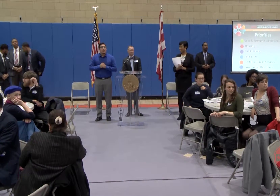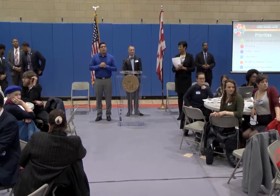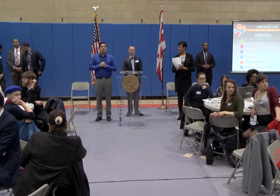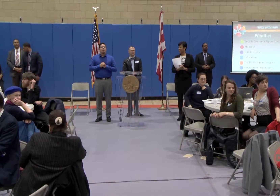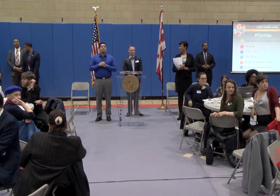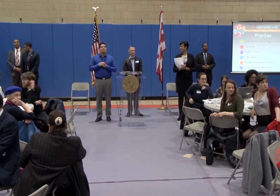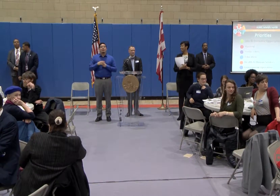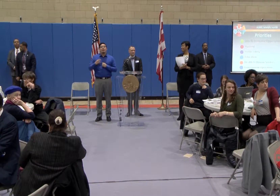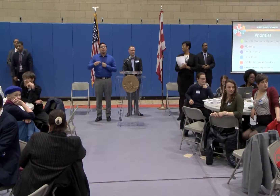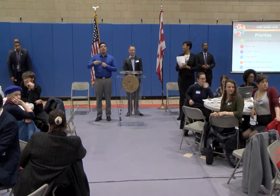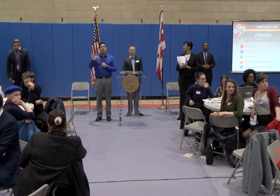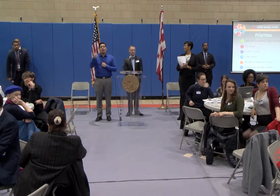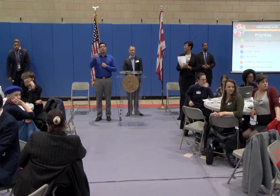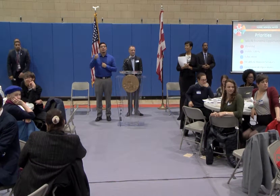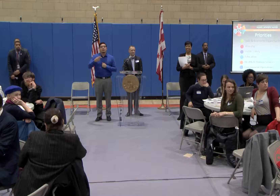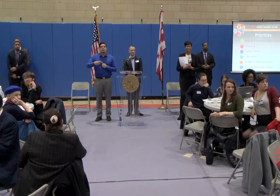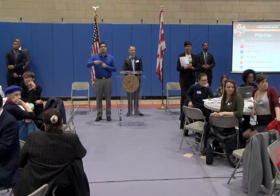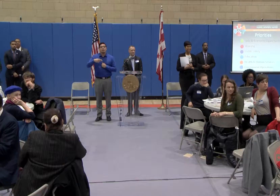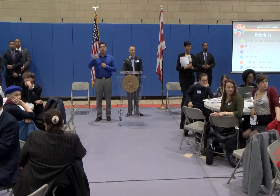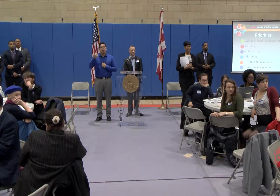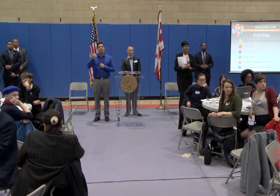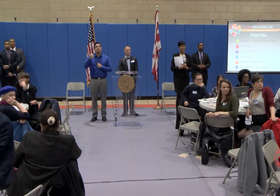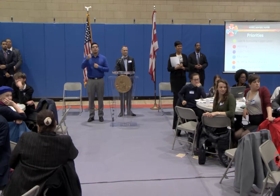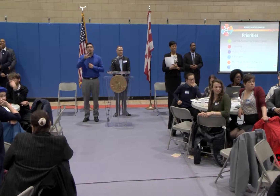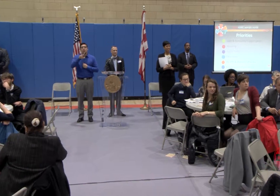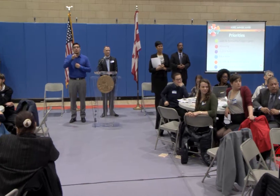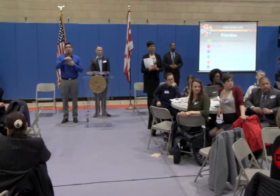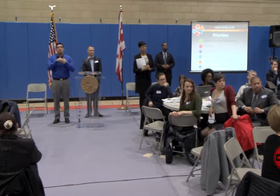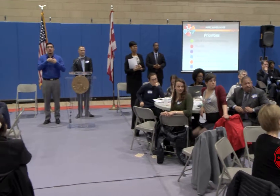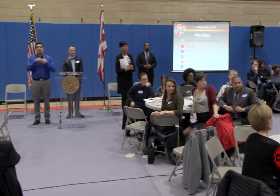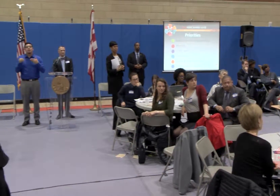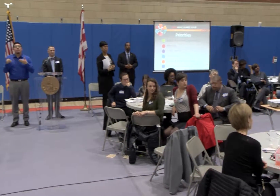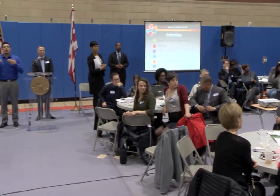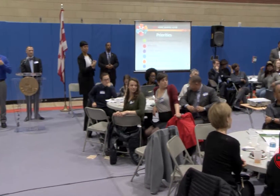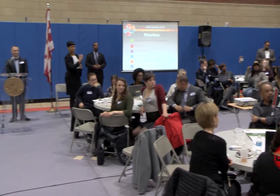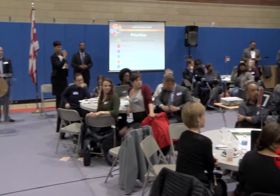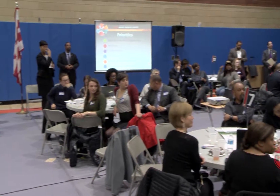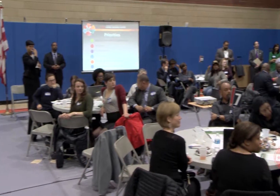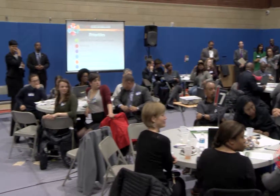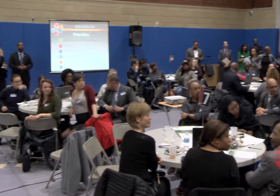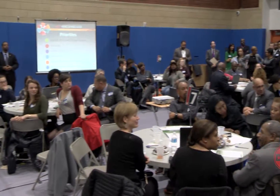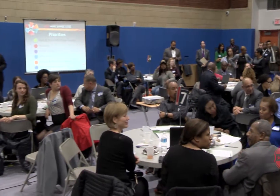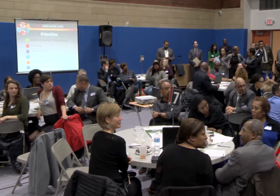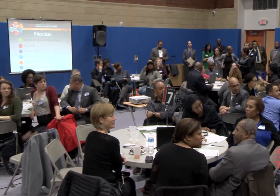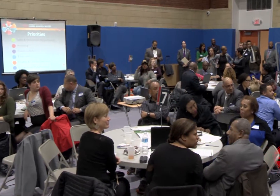SO THE HIGHEST WAS $30 IN HEALTH AND HUMAN SERVICES AGAIN BECAUSE